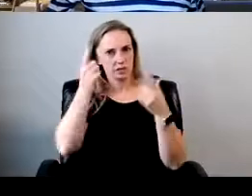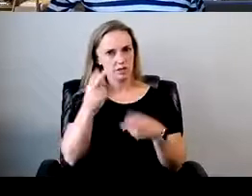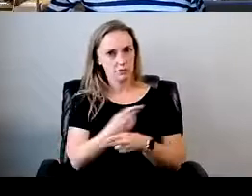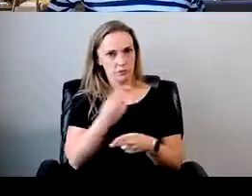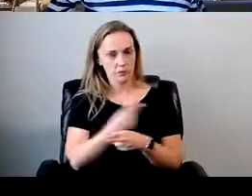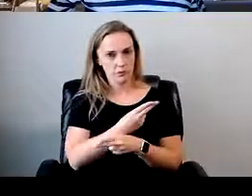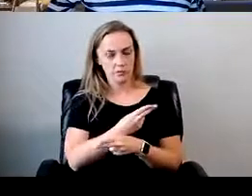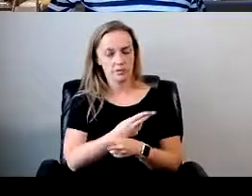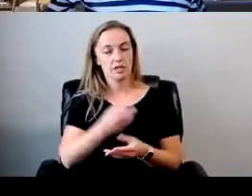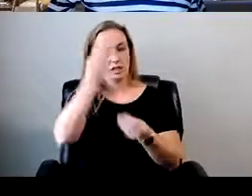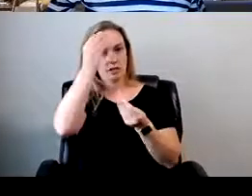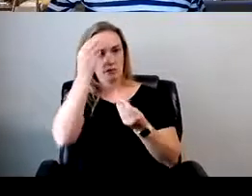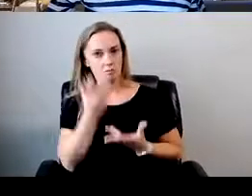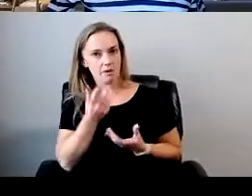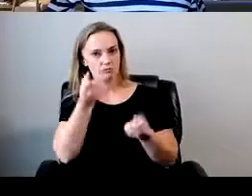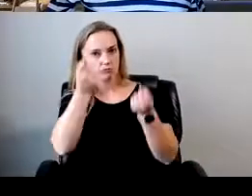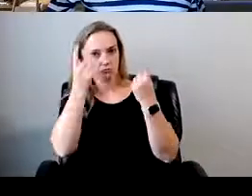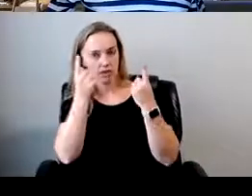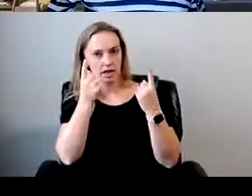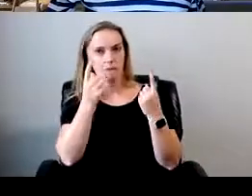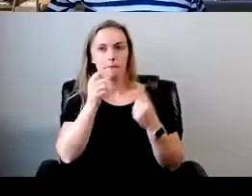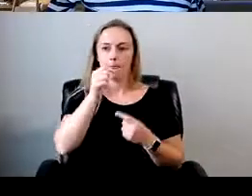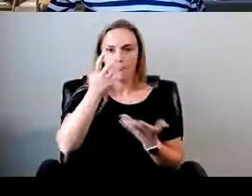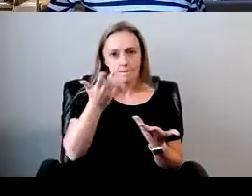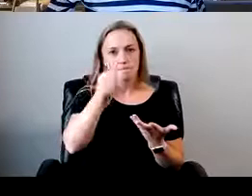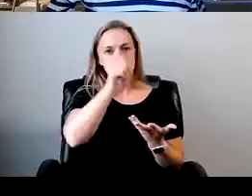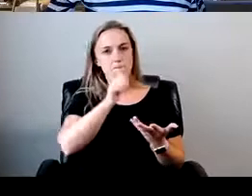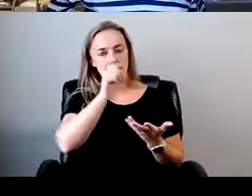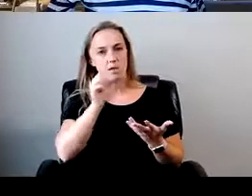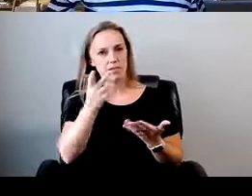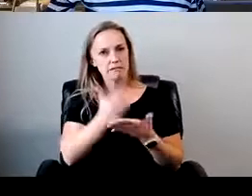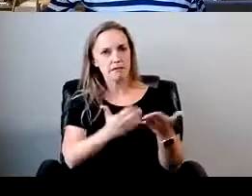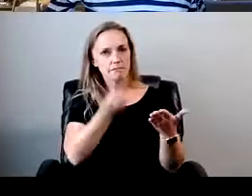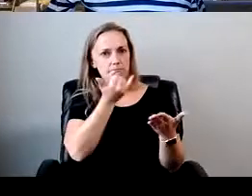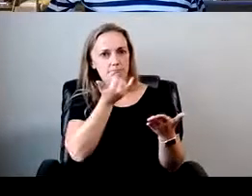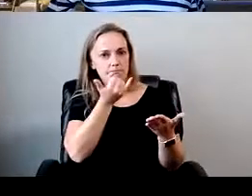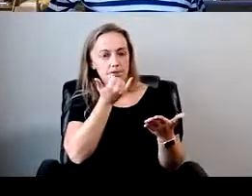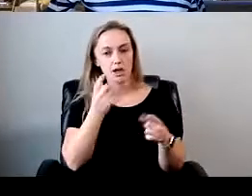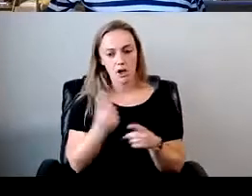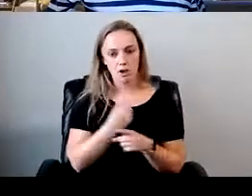tolerance of error, low physical effort, and appropriate size and space.